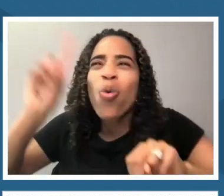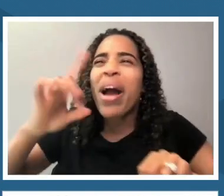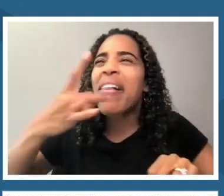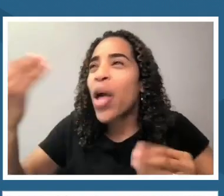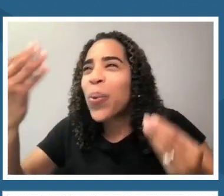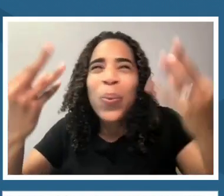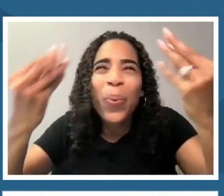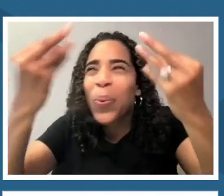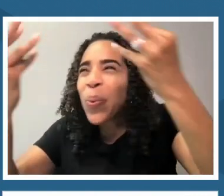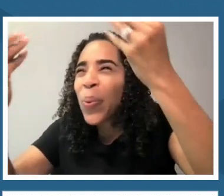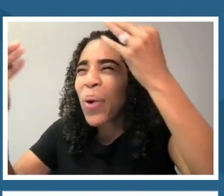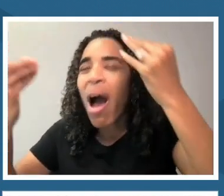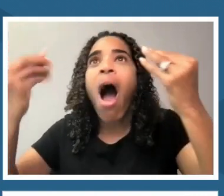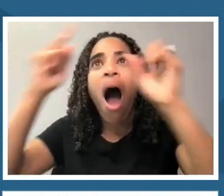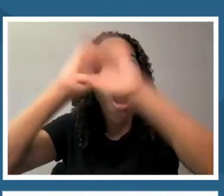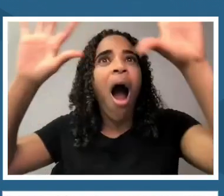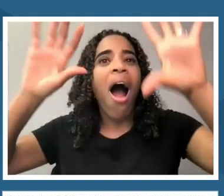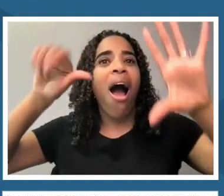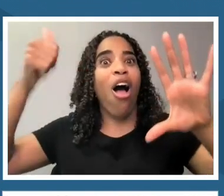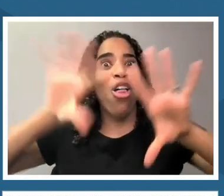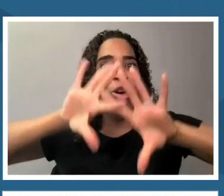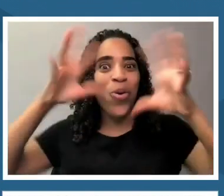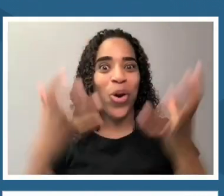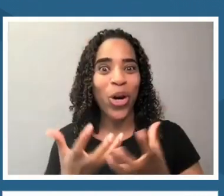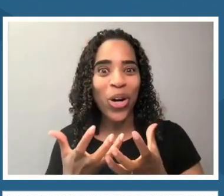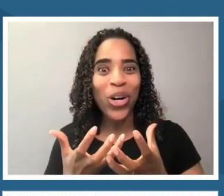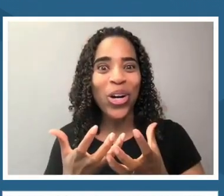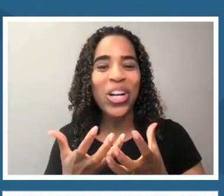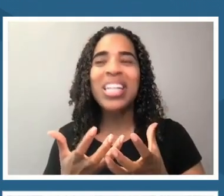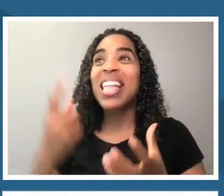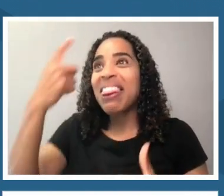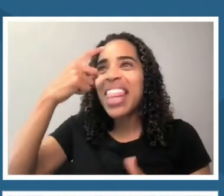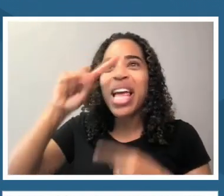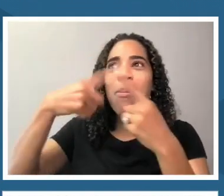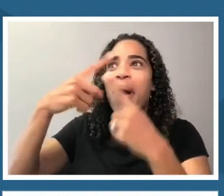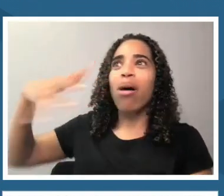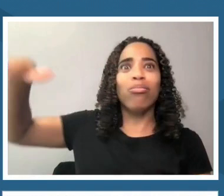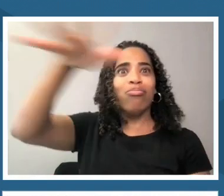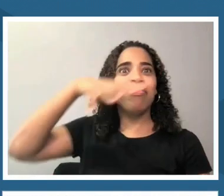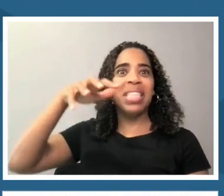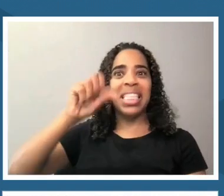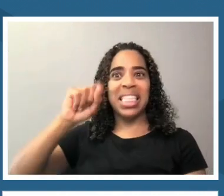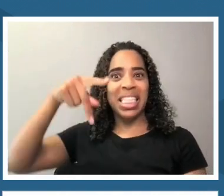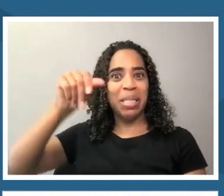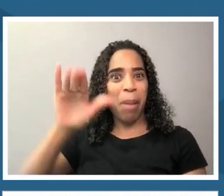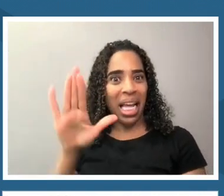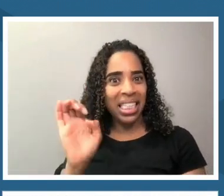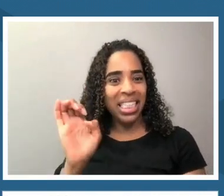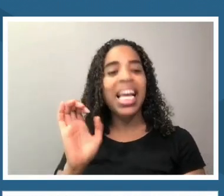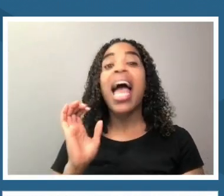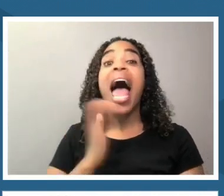learning about what's out there in space and by the end of the session we hope